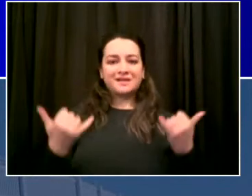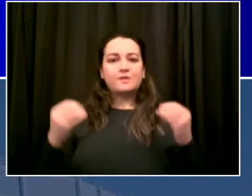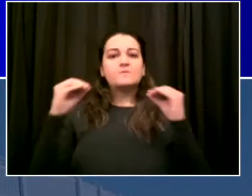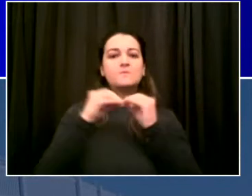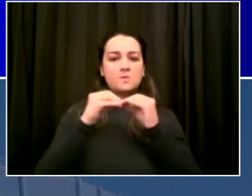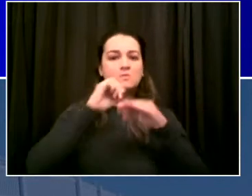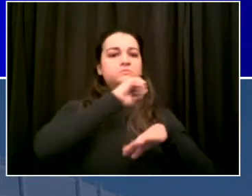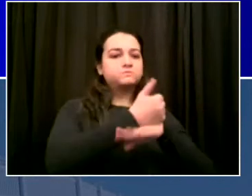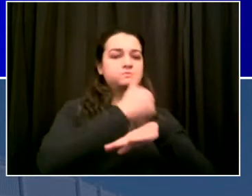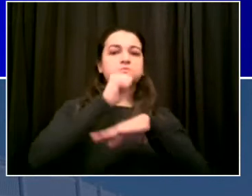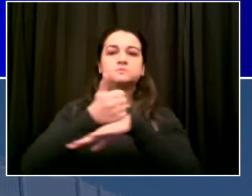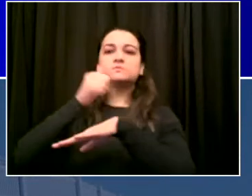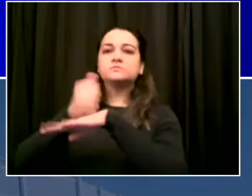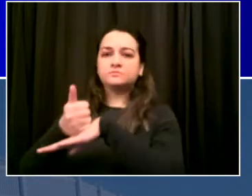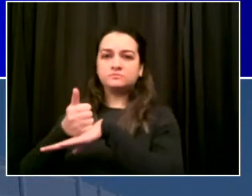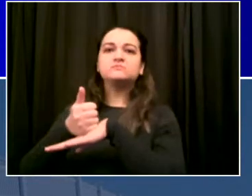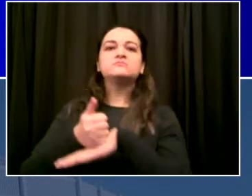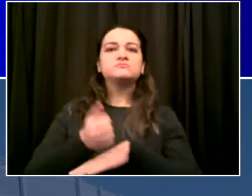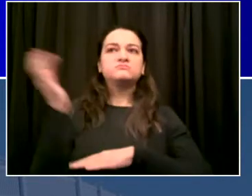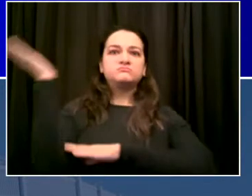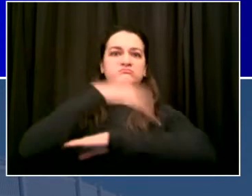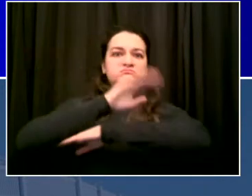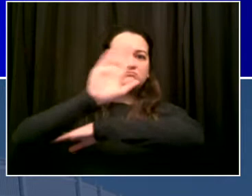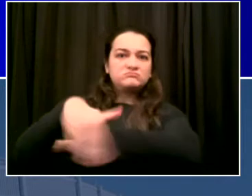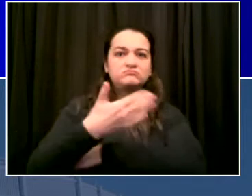NEW 24/7 SITES